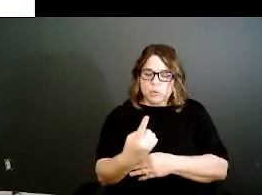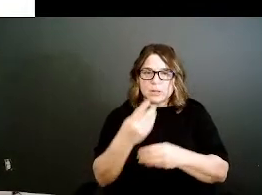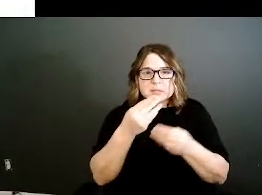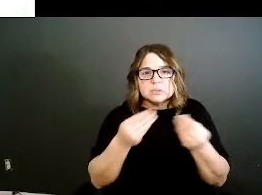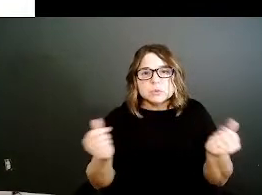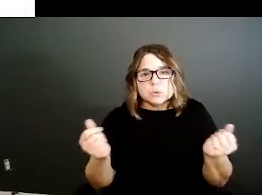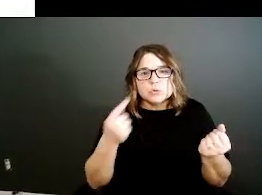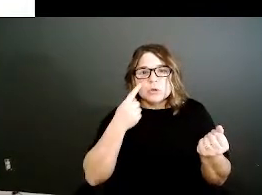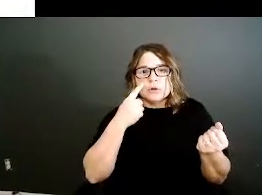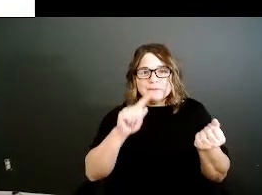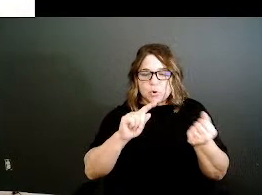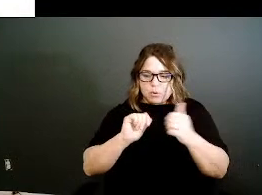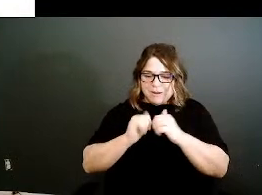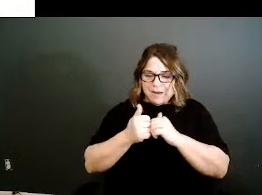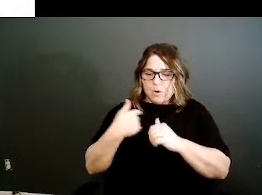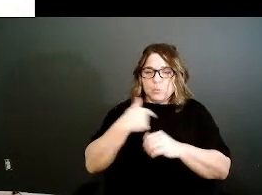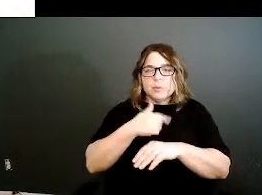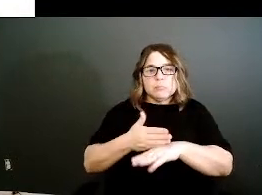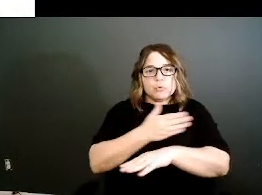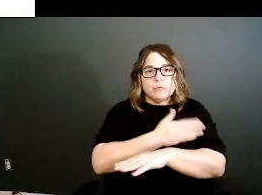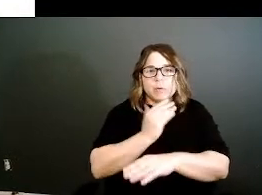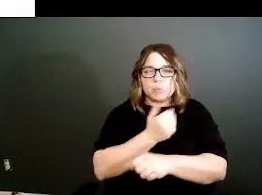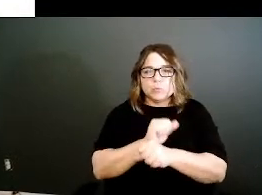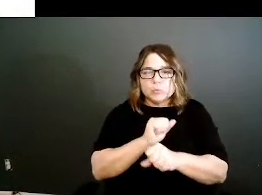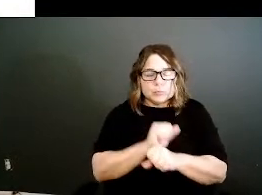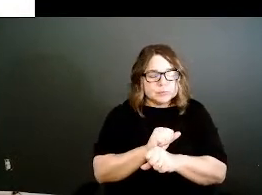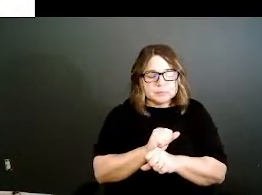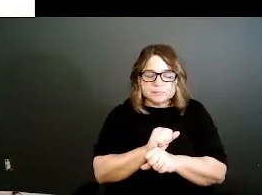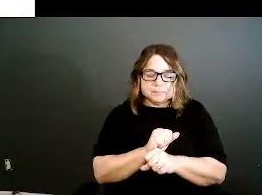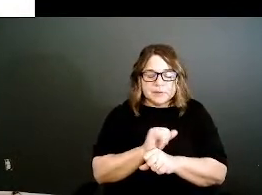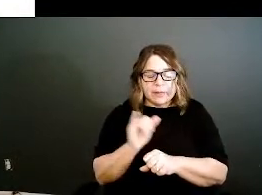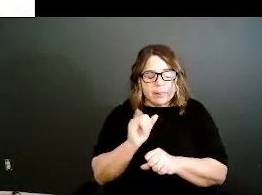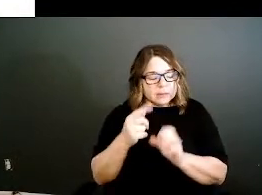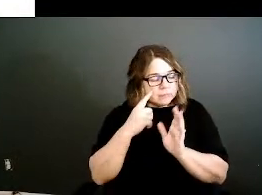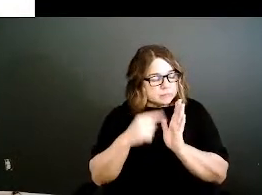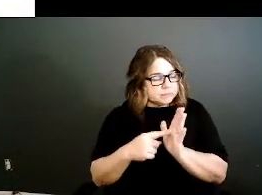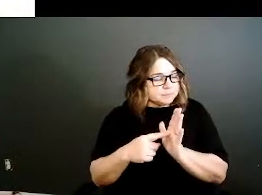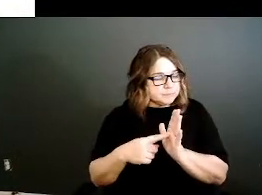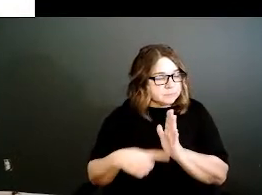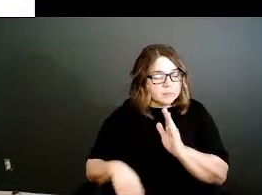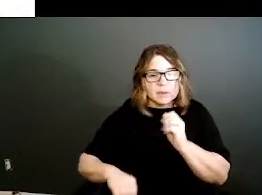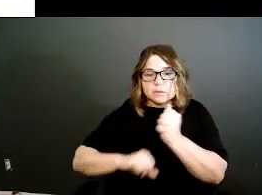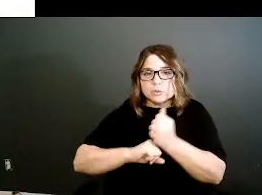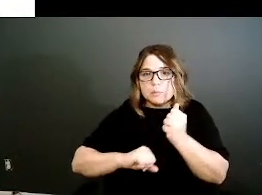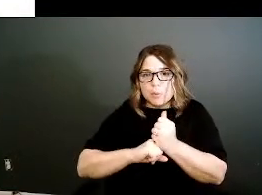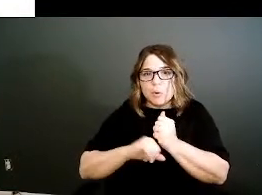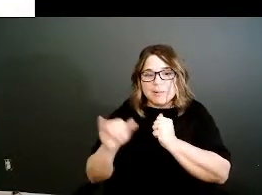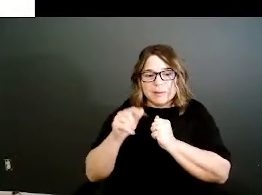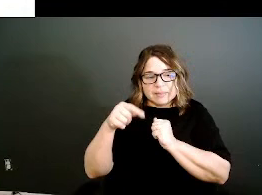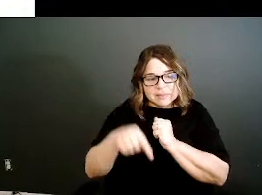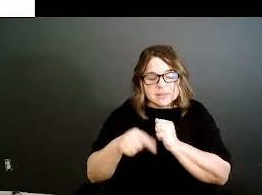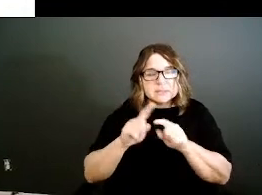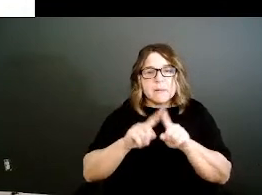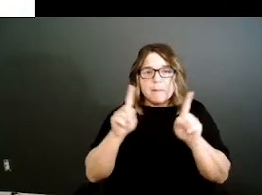IN TERMS OF HOW WE CAN INCREASE OUR PERFORMANCE AS A BODY AND WORK BETTER TOGETHER. I WILL ALSO NOTE THAT WARD BUDGETS WERE SOMETHING I